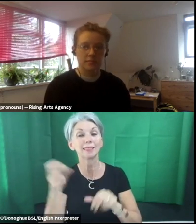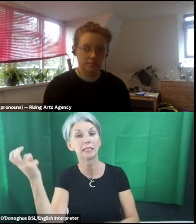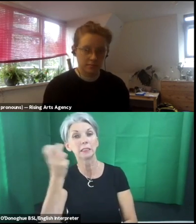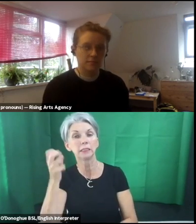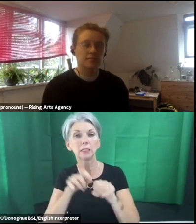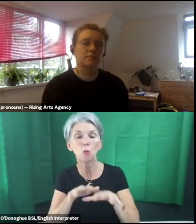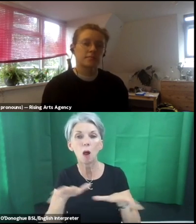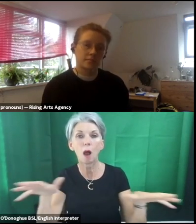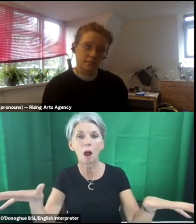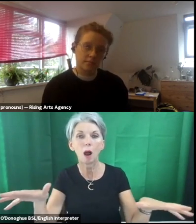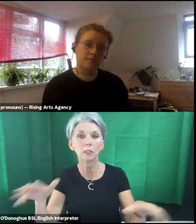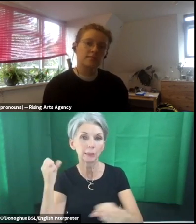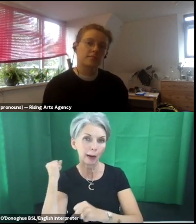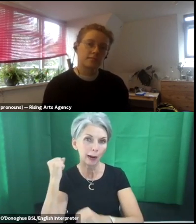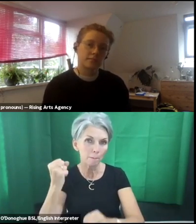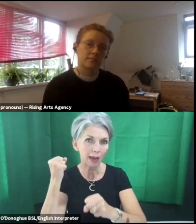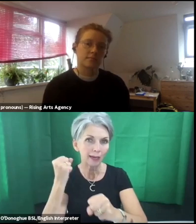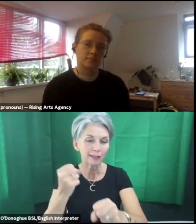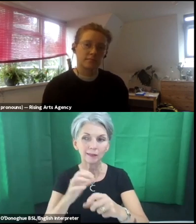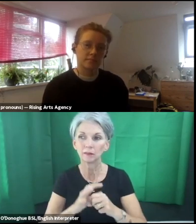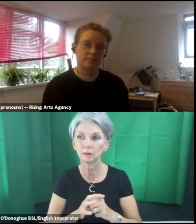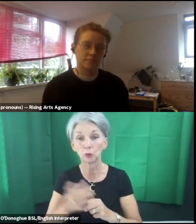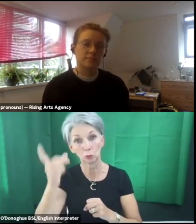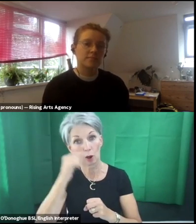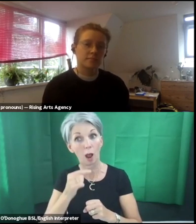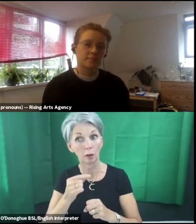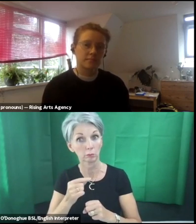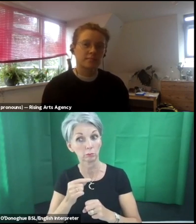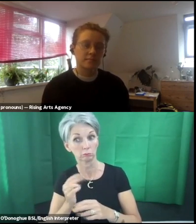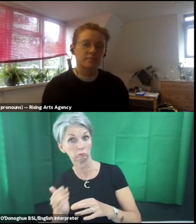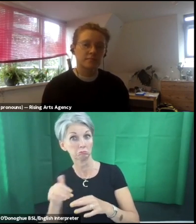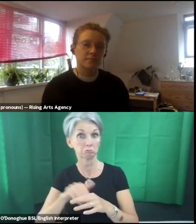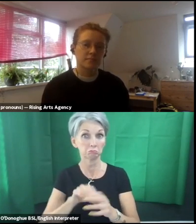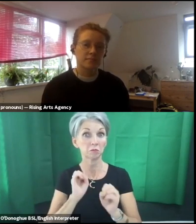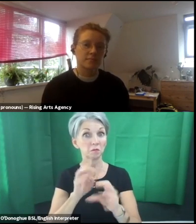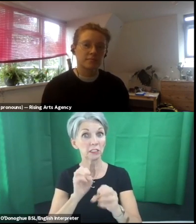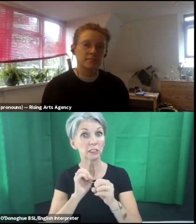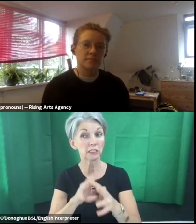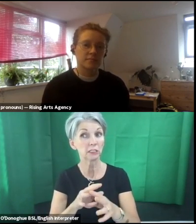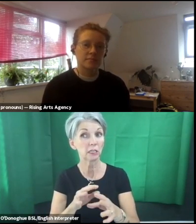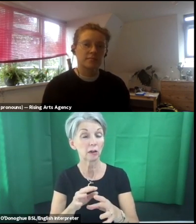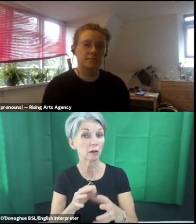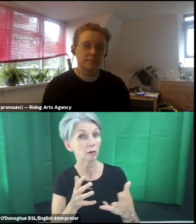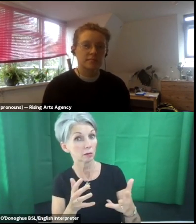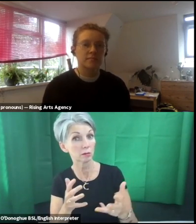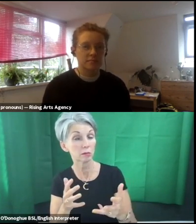And you can come in and feed into those discussions. And if you feed into those discussions, often those will come with action points.